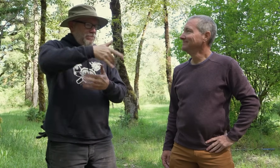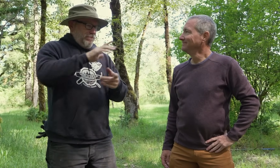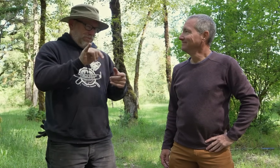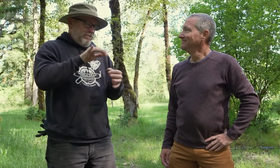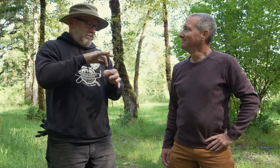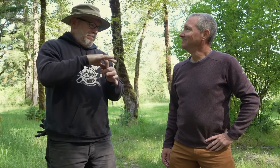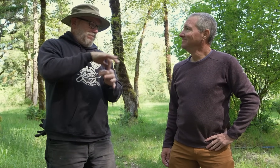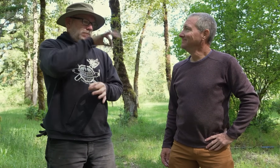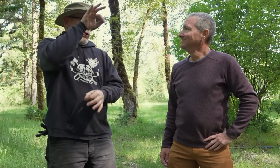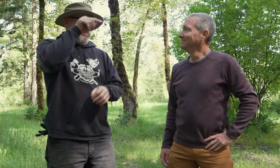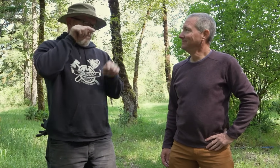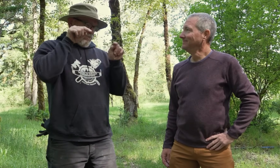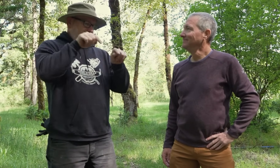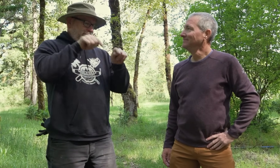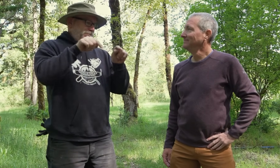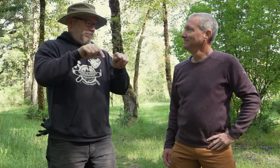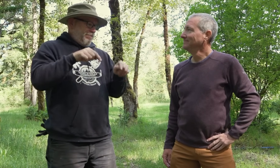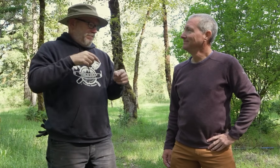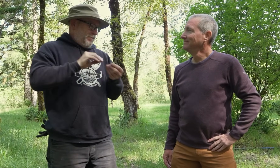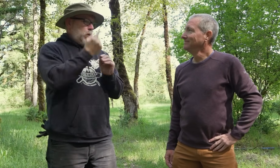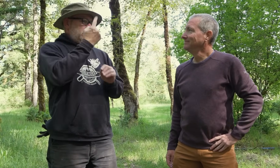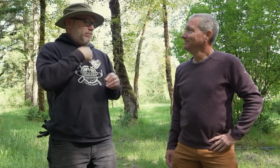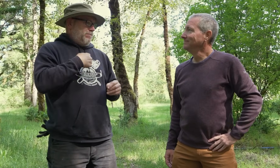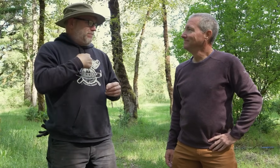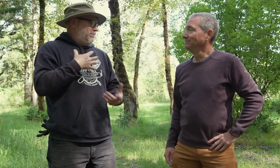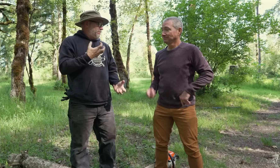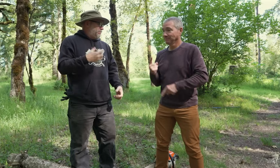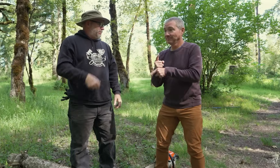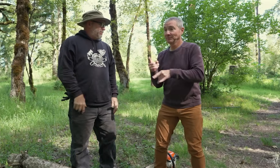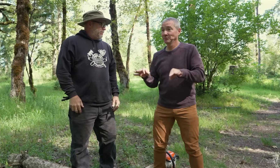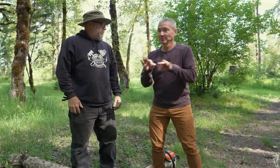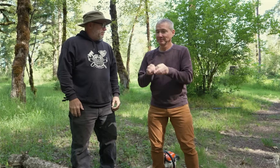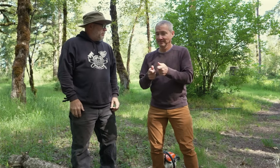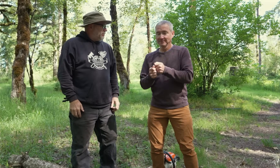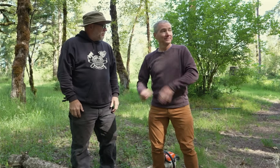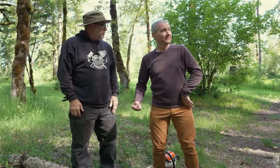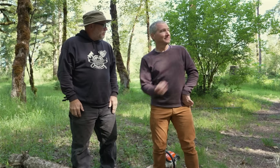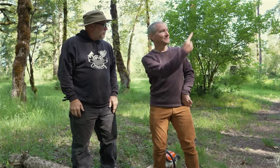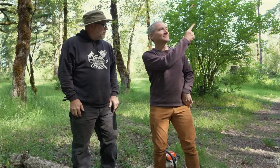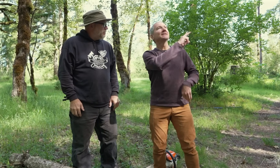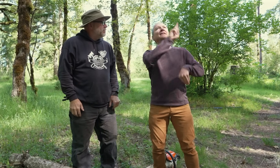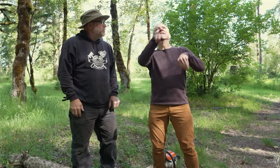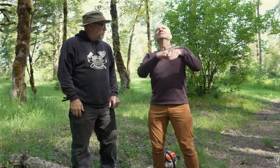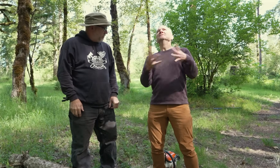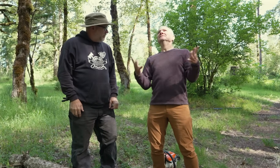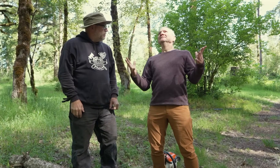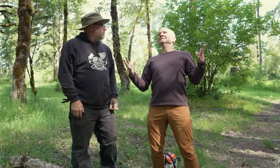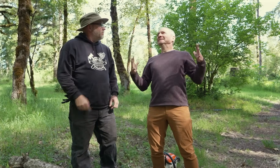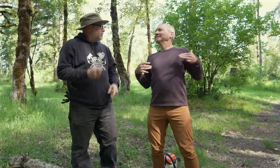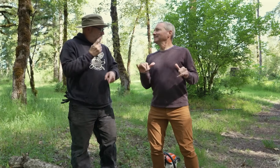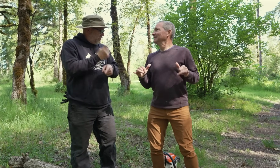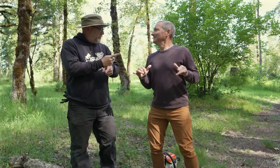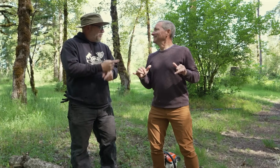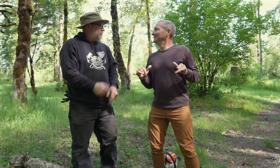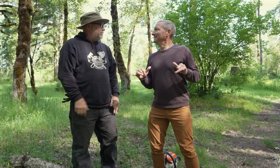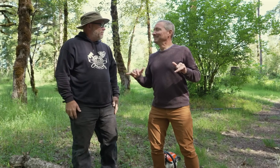That’s the spirit here. It is number one. It’s important to throw away our phones sometimes, to appreciate the nature around us. Absolutely right.